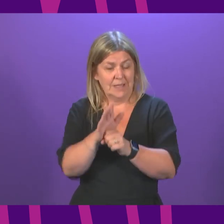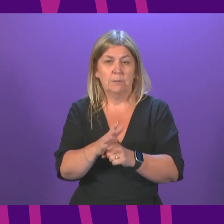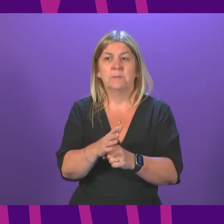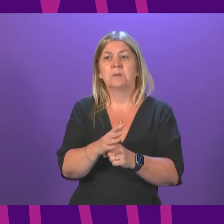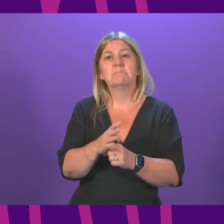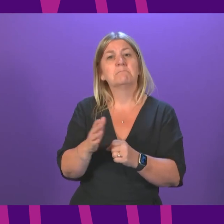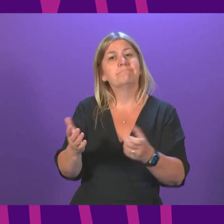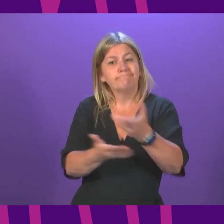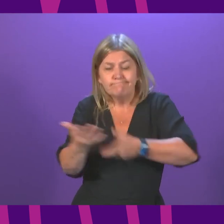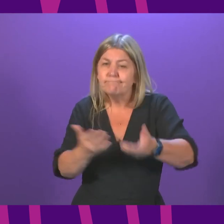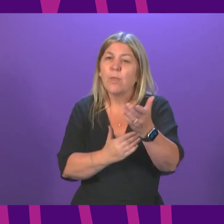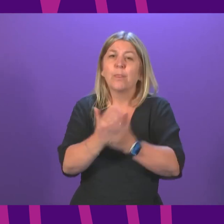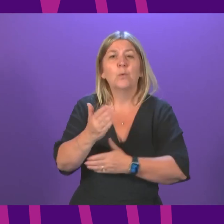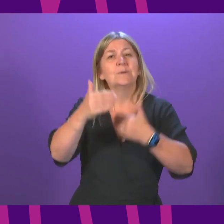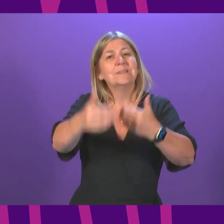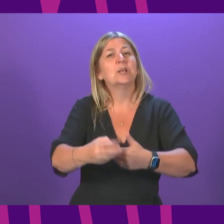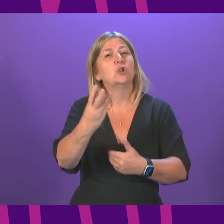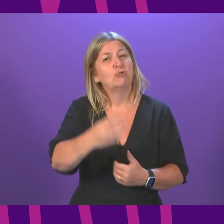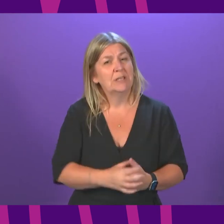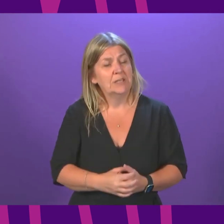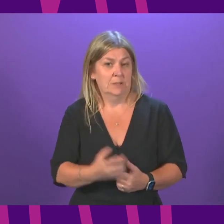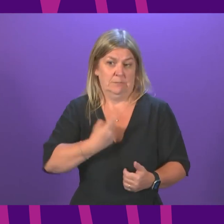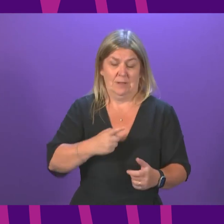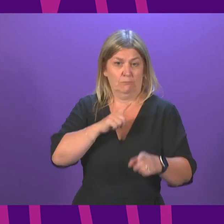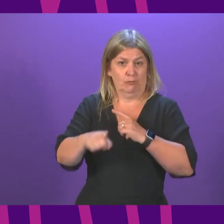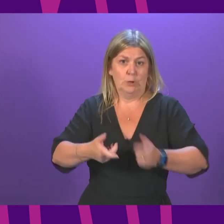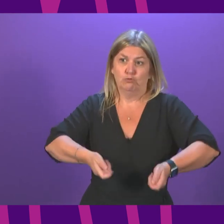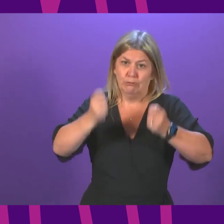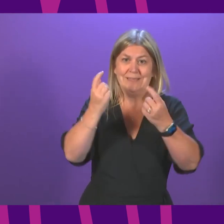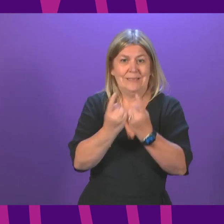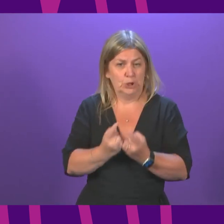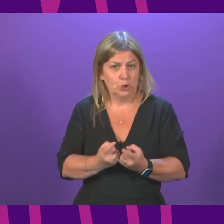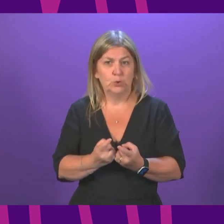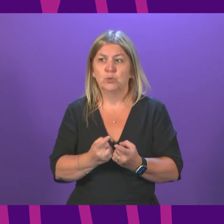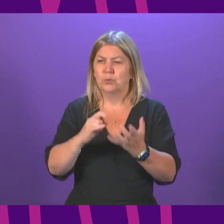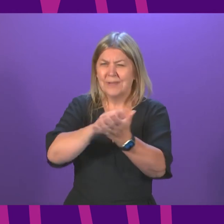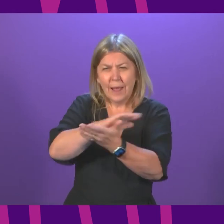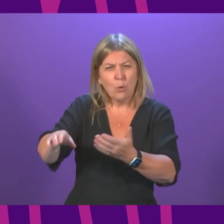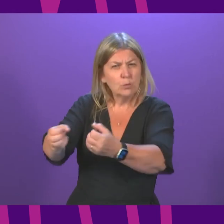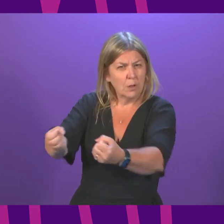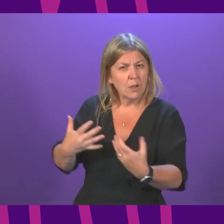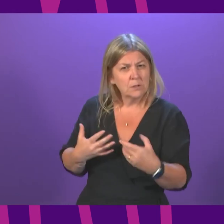people of Glasgow, and has done so for years. I do not want to see the spectacle of ministers